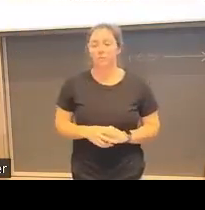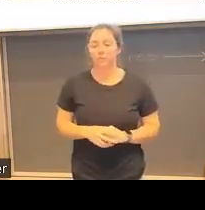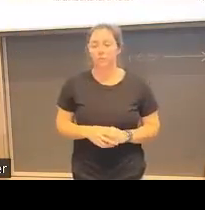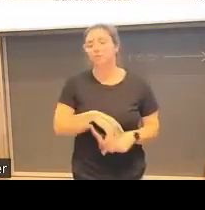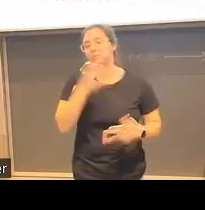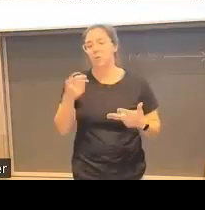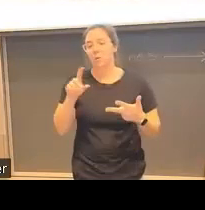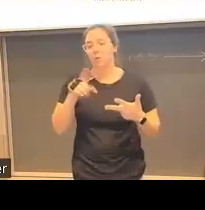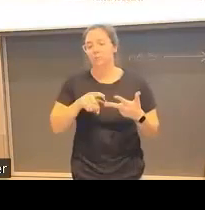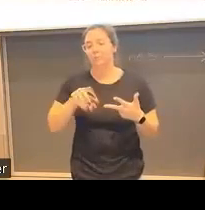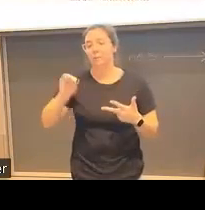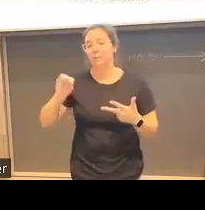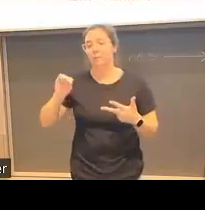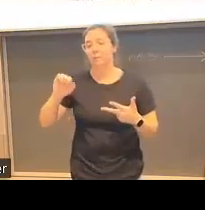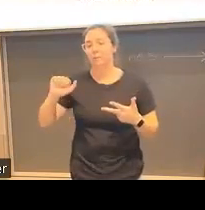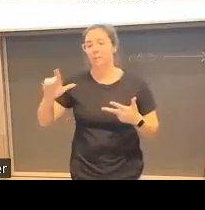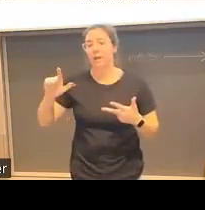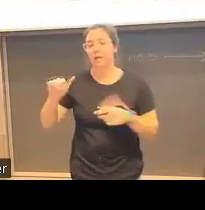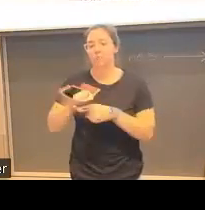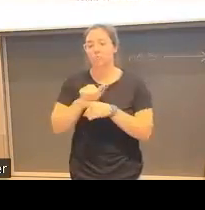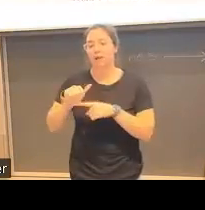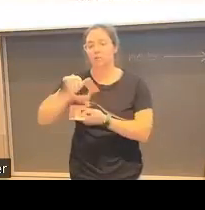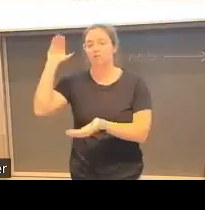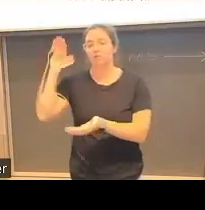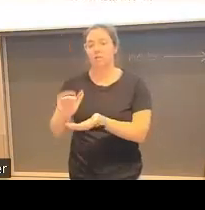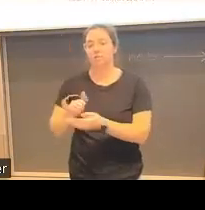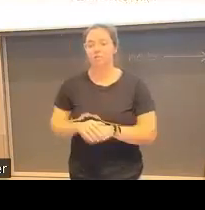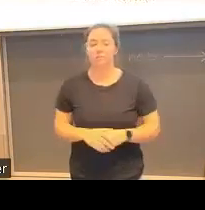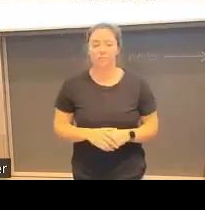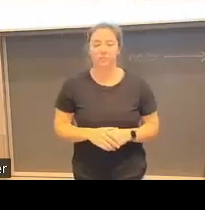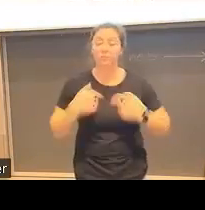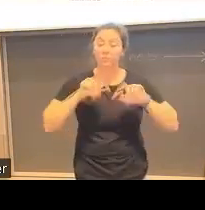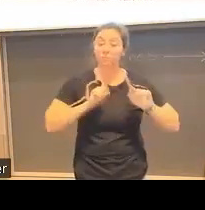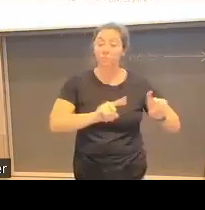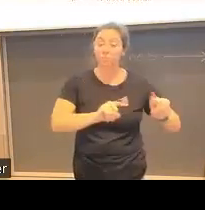reduction but after receiving the report and attending the hourlong individual debriefing